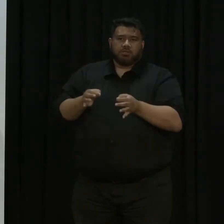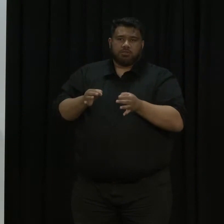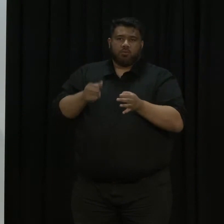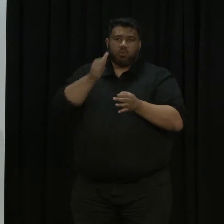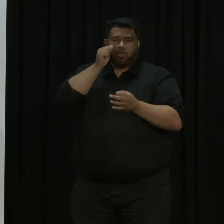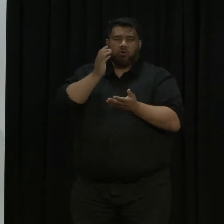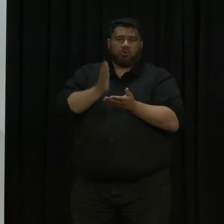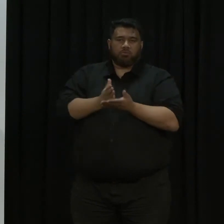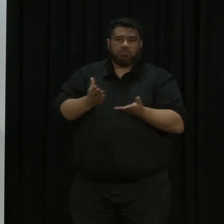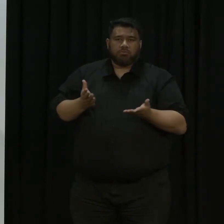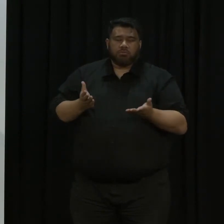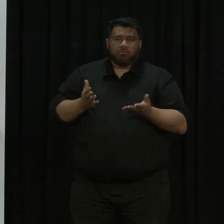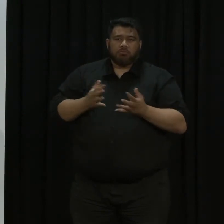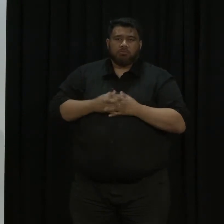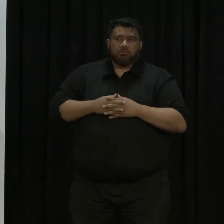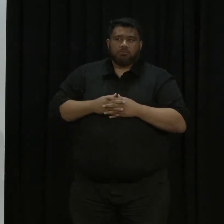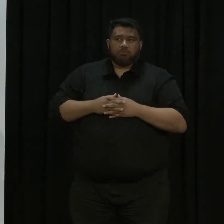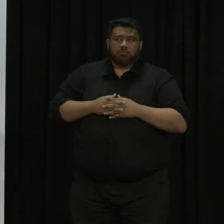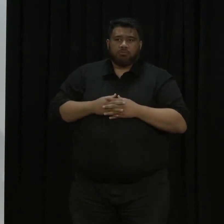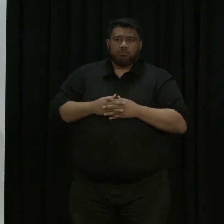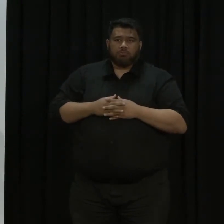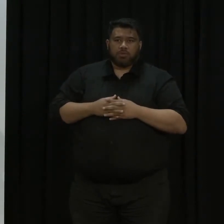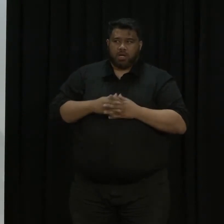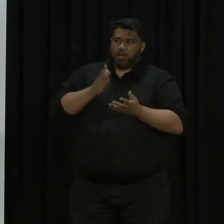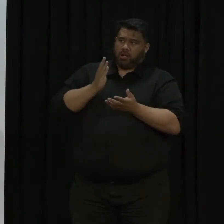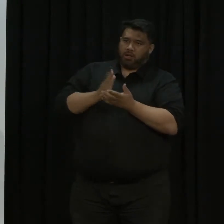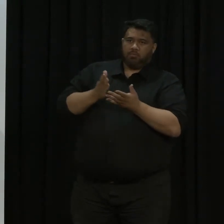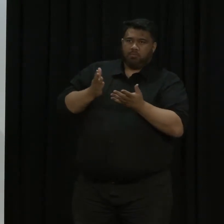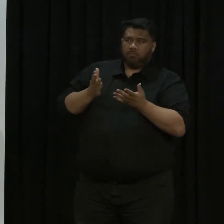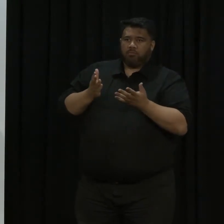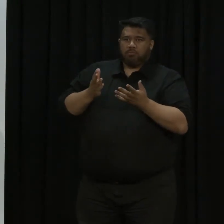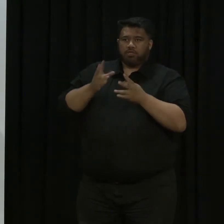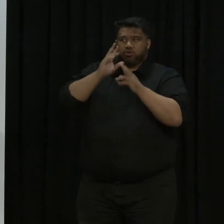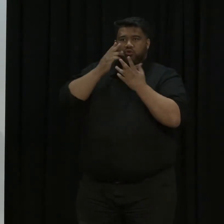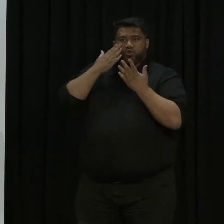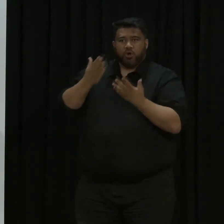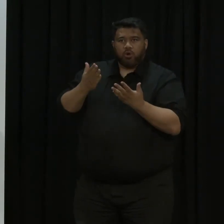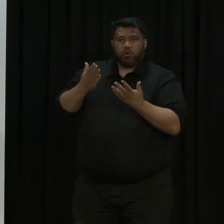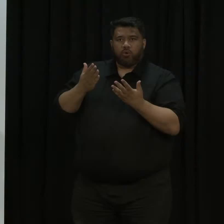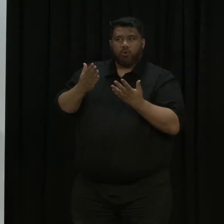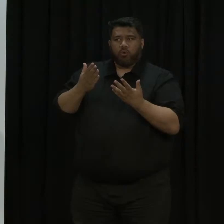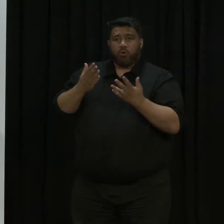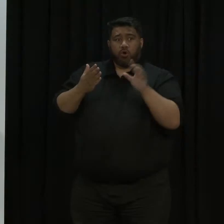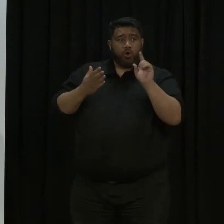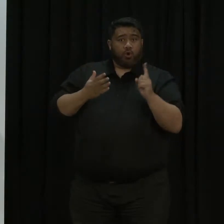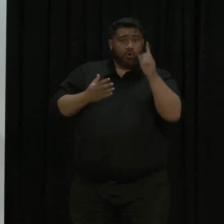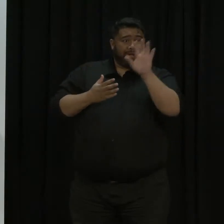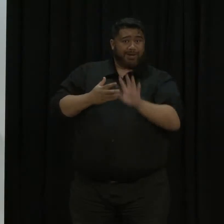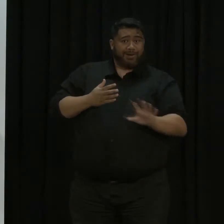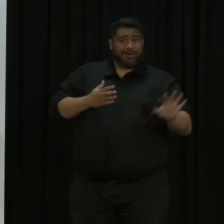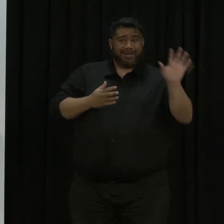has had an impact on that. The decision to retire is the over 65 is was absolutely the